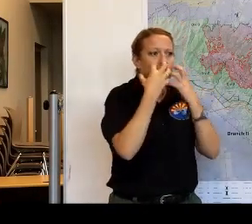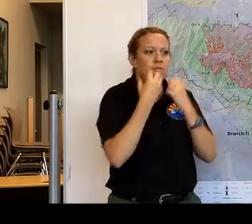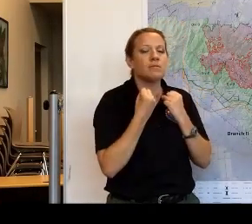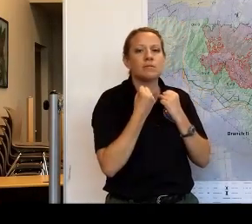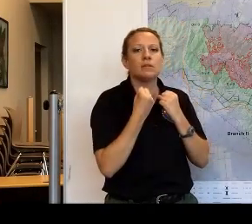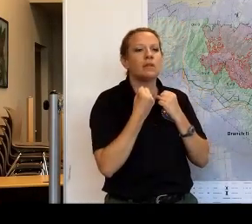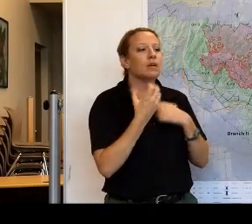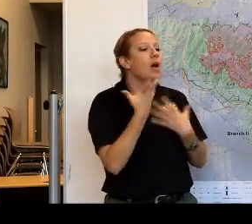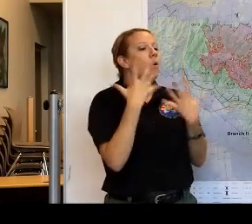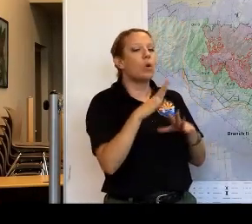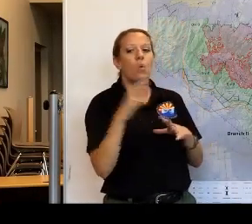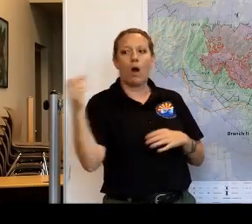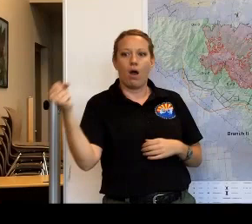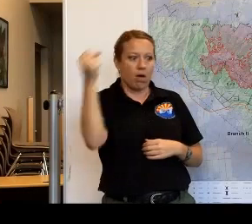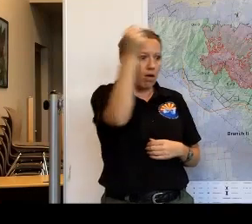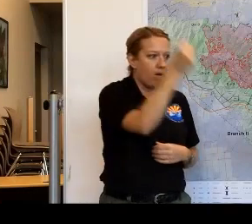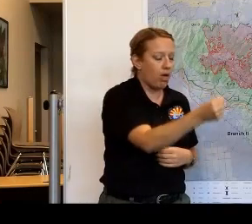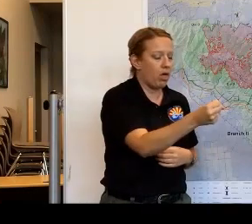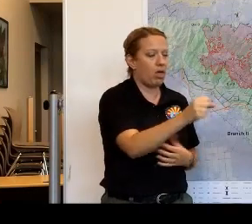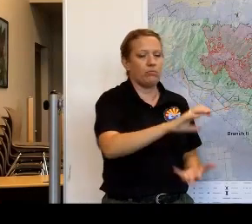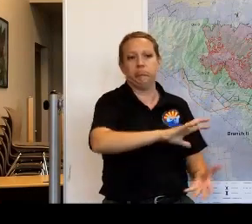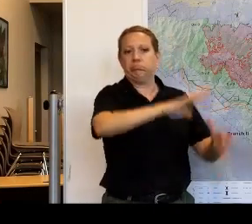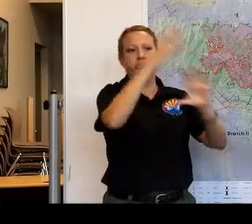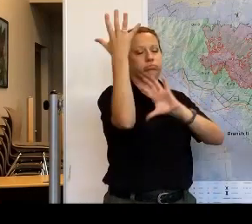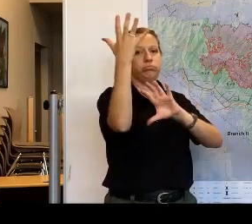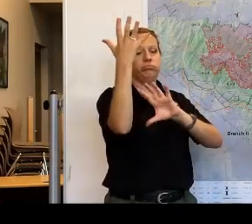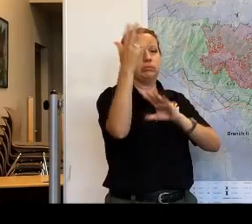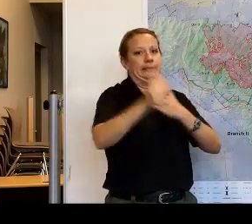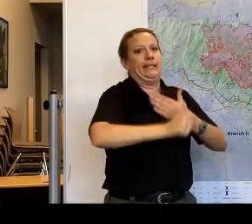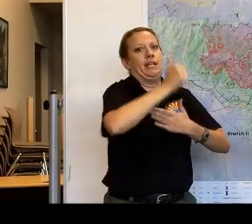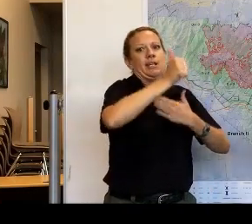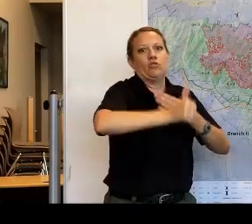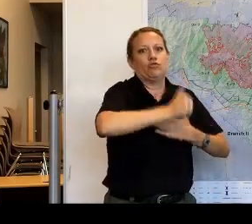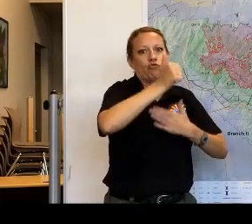so they don't put themselves in a bad position in relation to where the fire